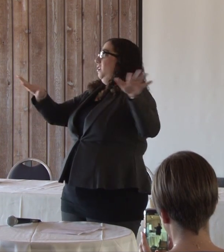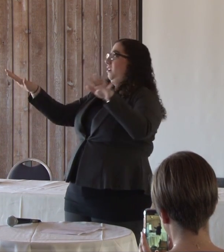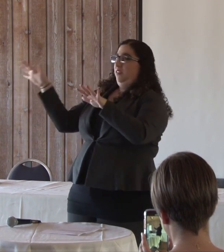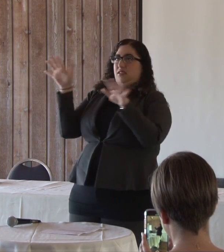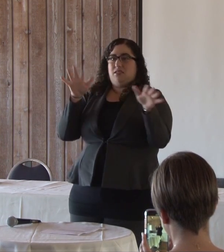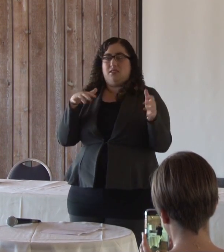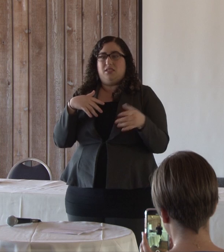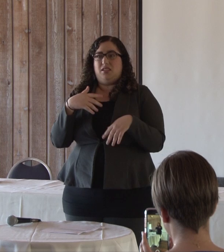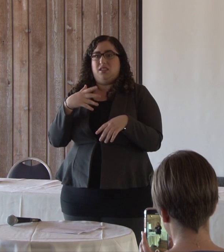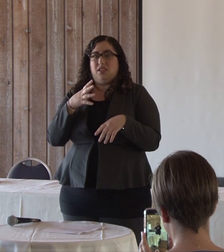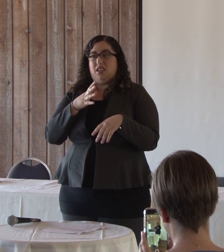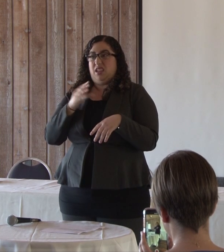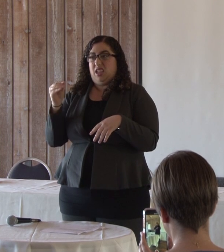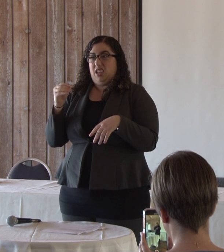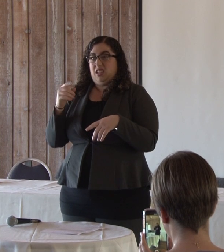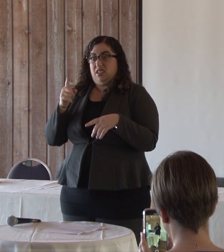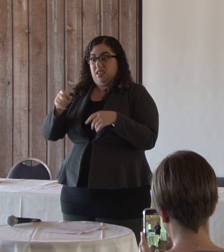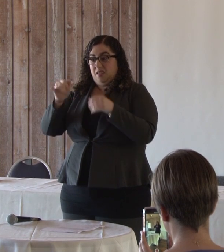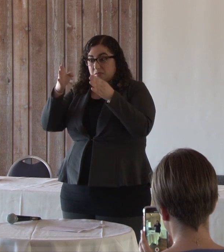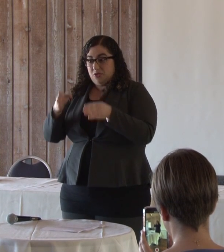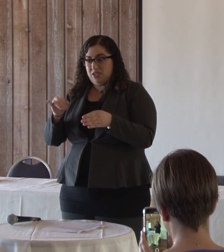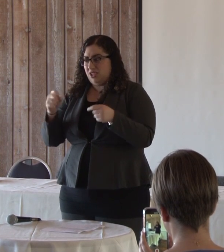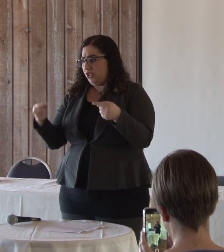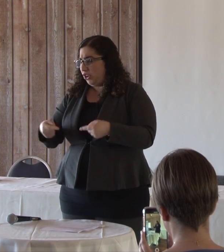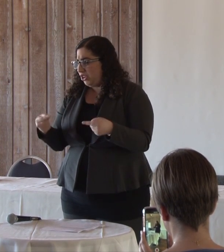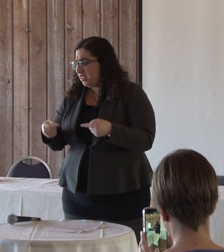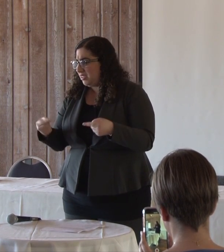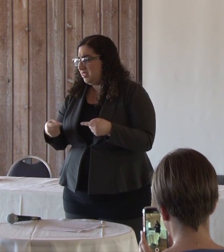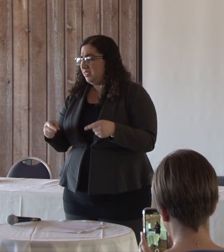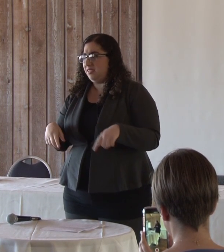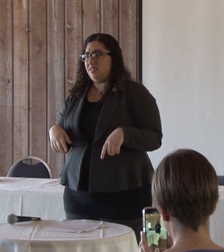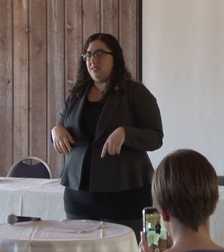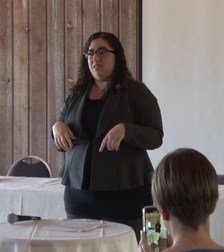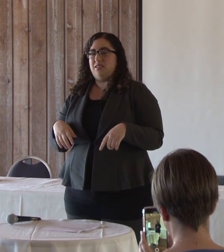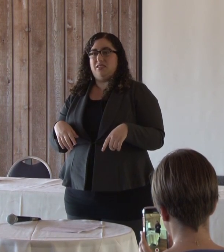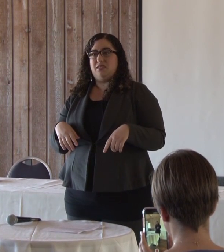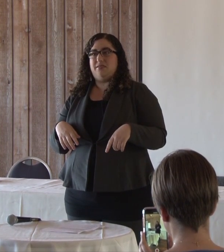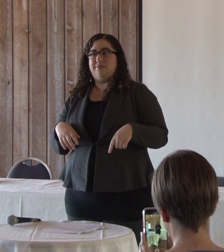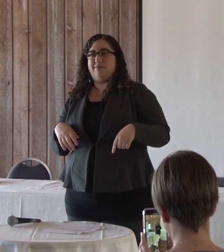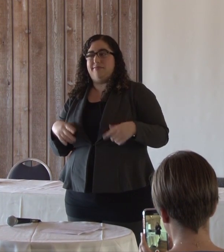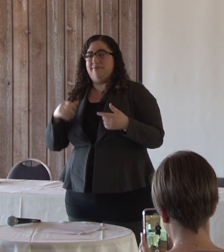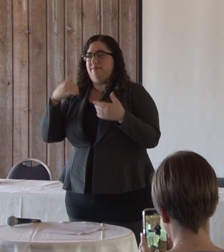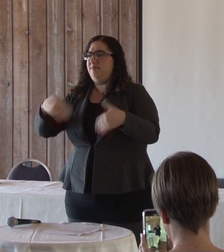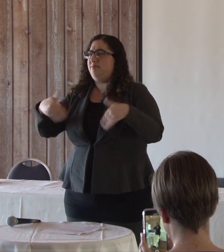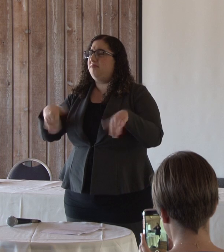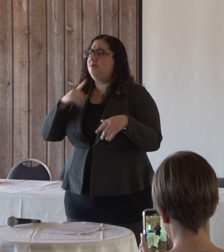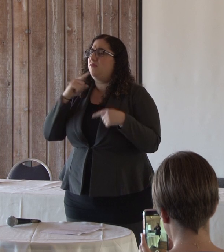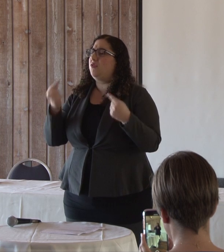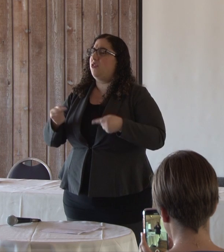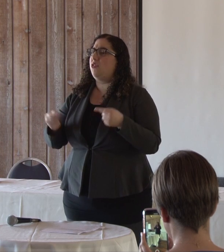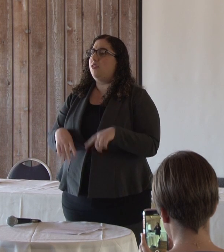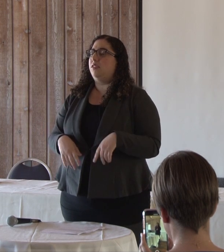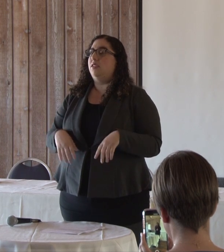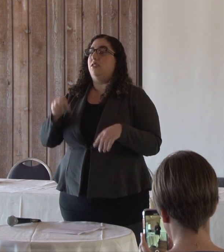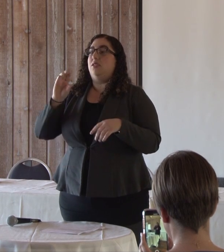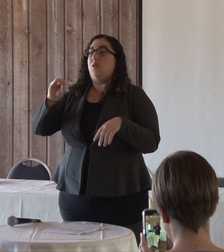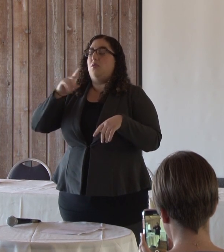But it's scary for an individual who's not used to that environment. And for someone in pain.